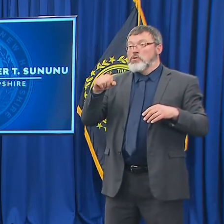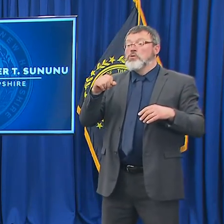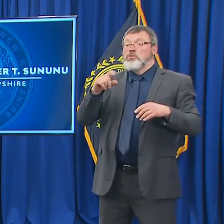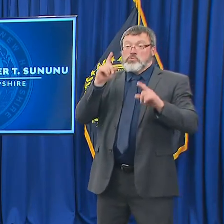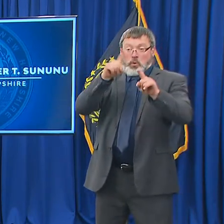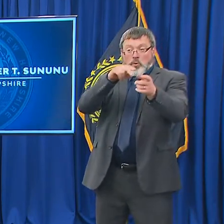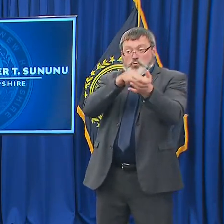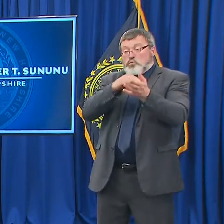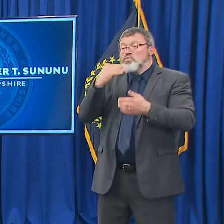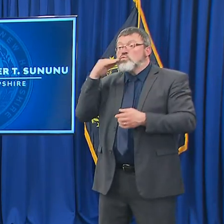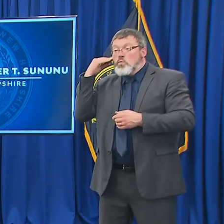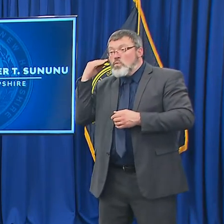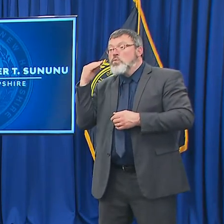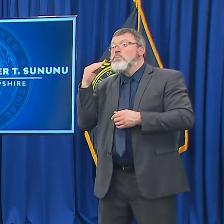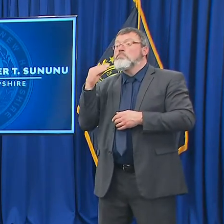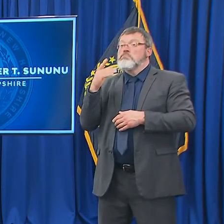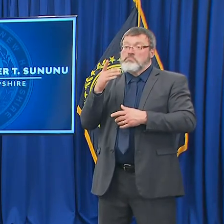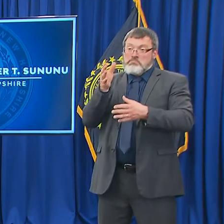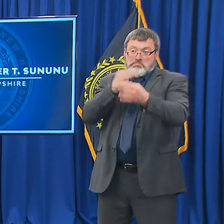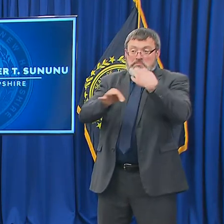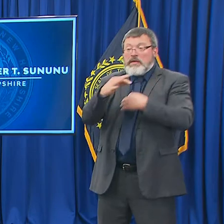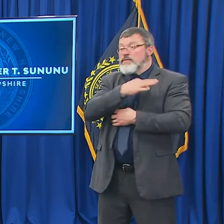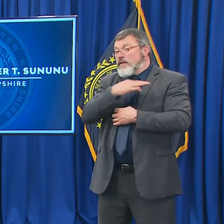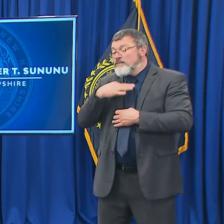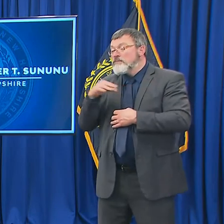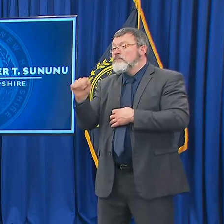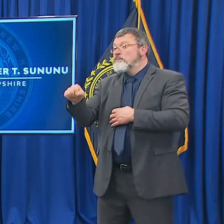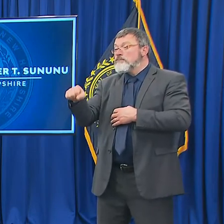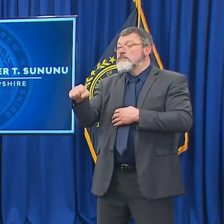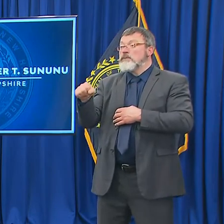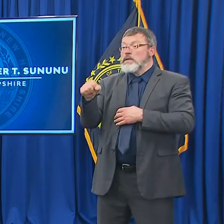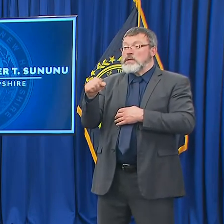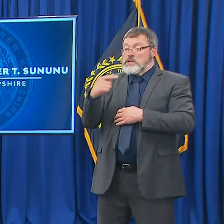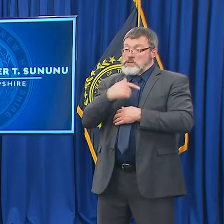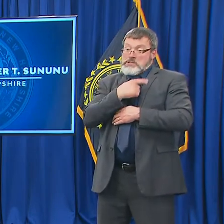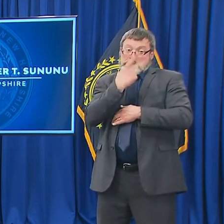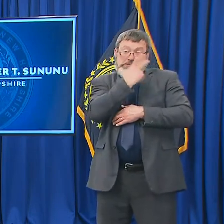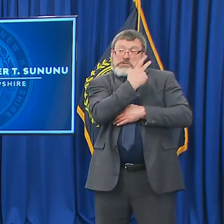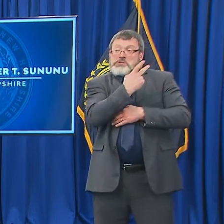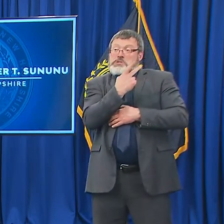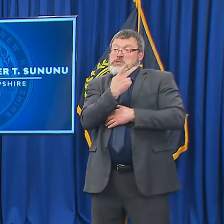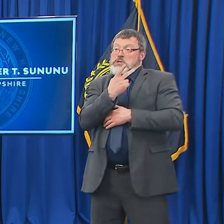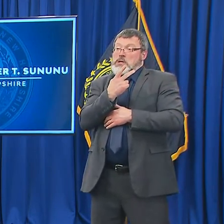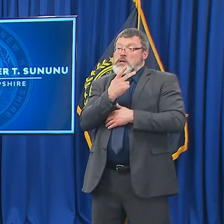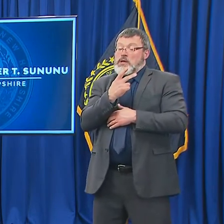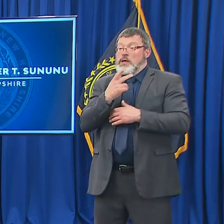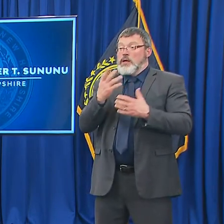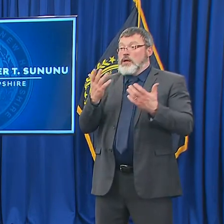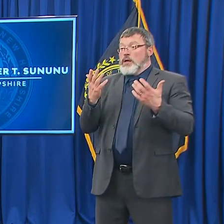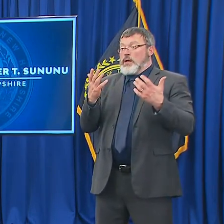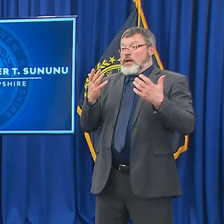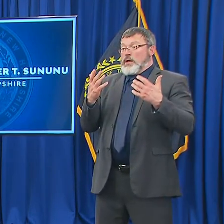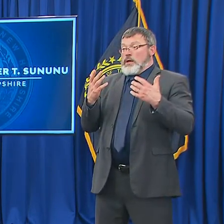isn't how they've been used in other states You're right there.